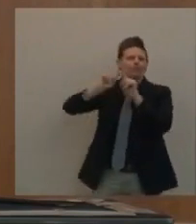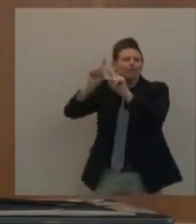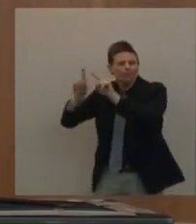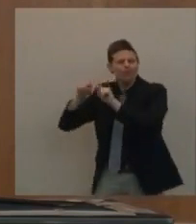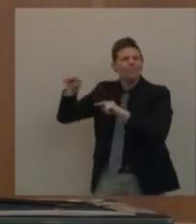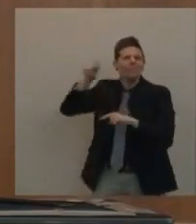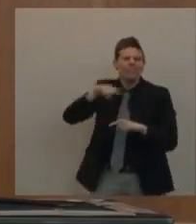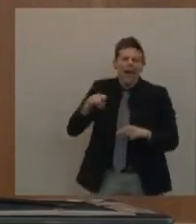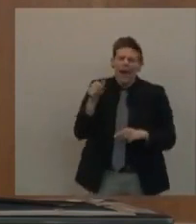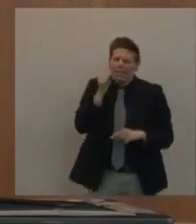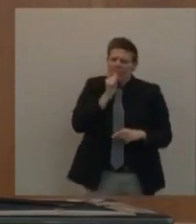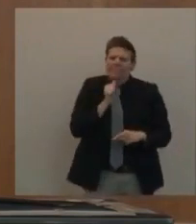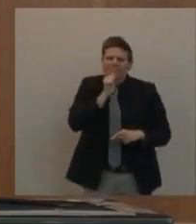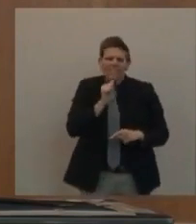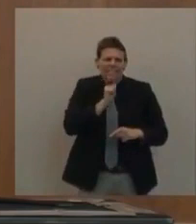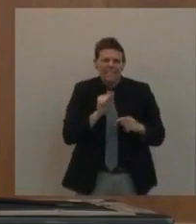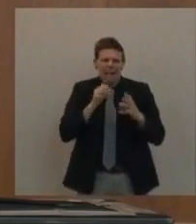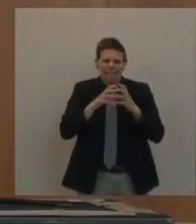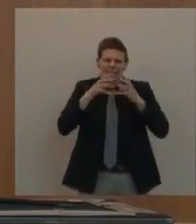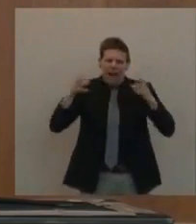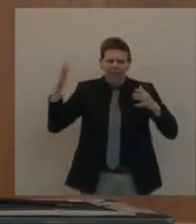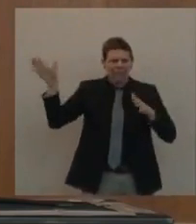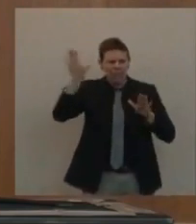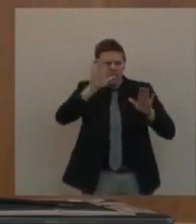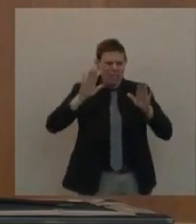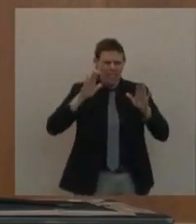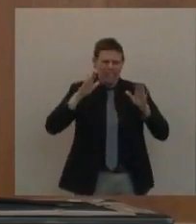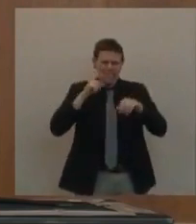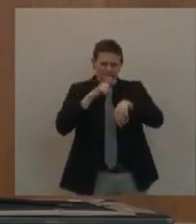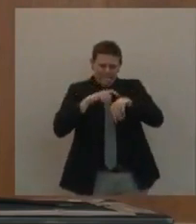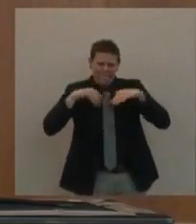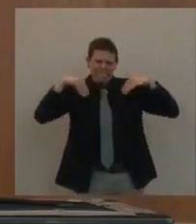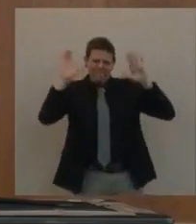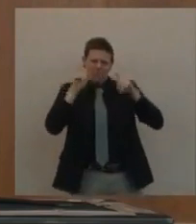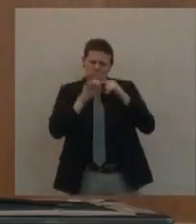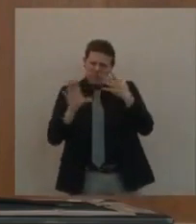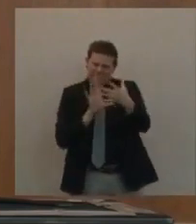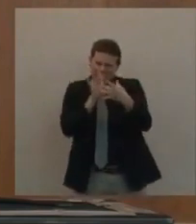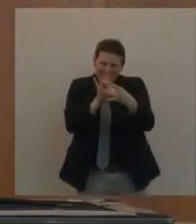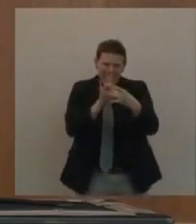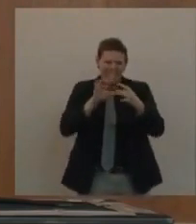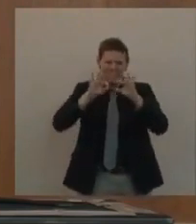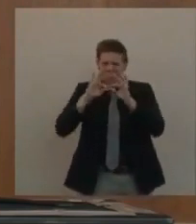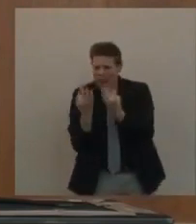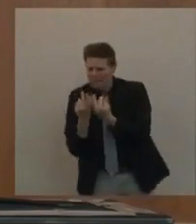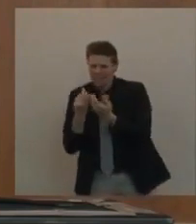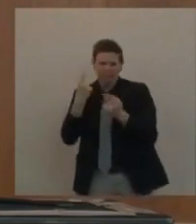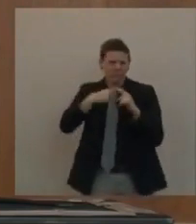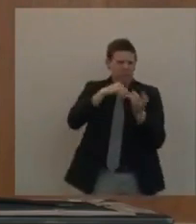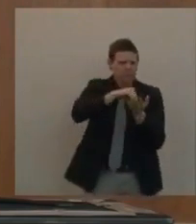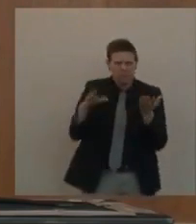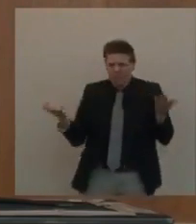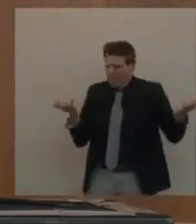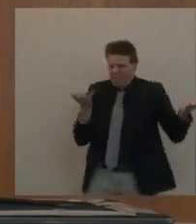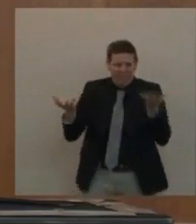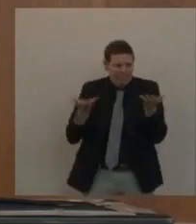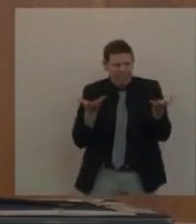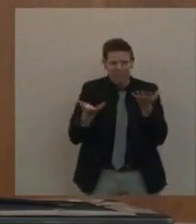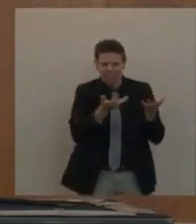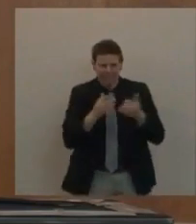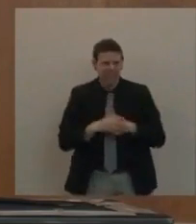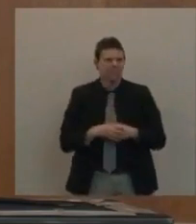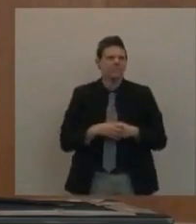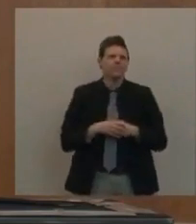THESE STUDENTS AND OUR PUBLIC EDUCATION FOLKS AND OUR PRIVATE EDUCATORS ARE ENDURING INCREDIBLE SACRIFICES TO STAY CONNECTED WITH THEIR FAMILIES AND STUDENTS.